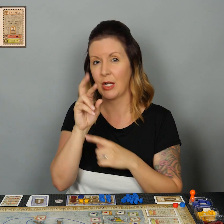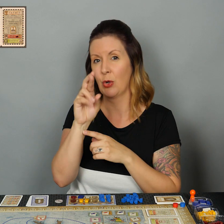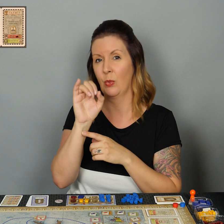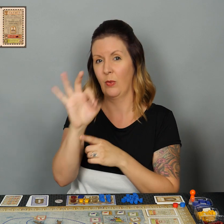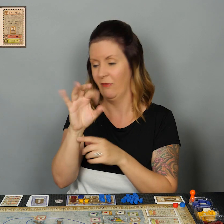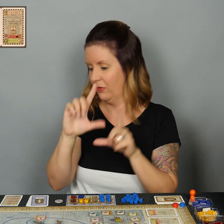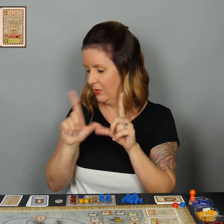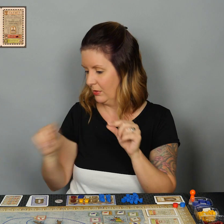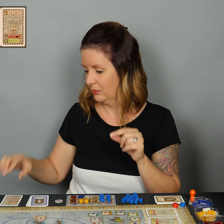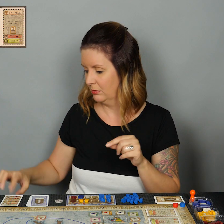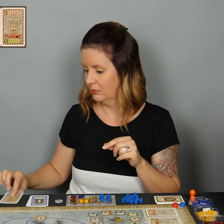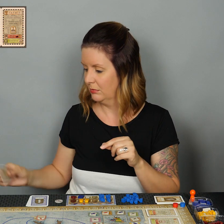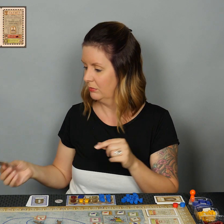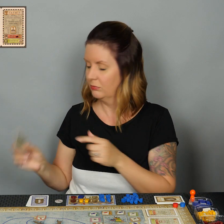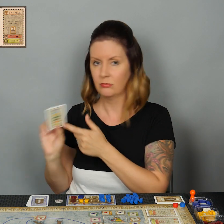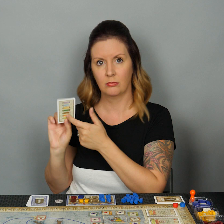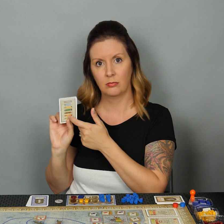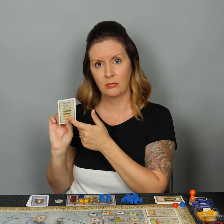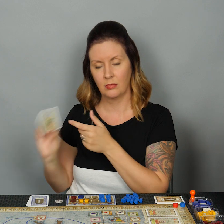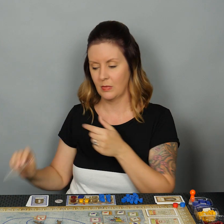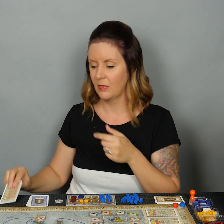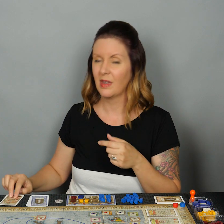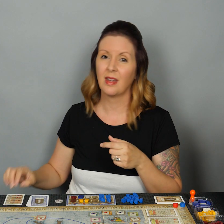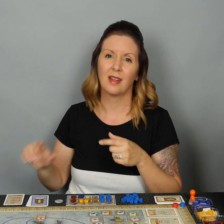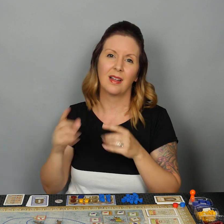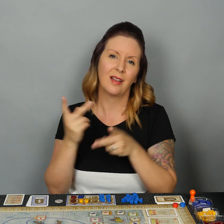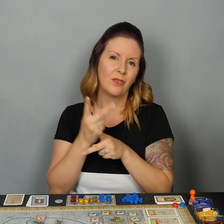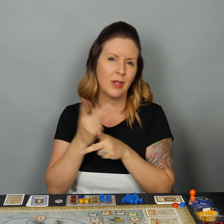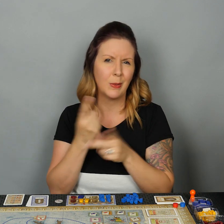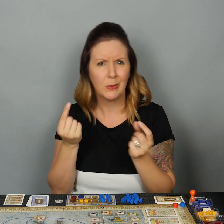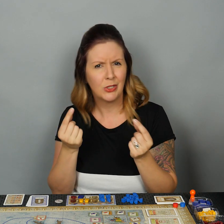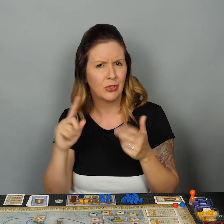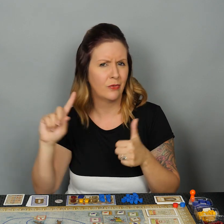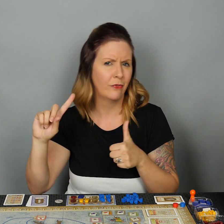You can look at the reference card to figure out what to score first.